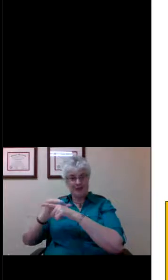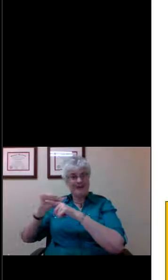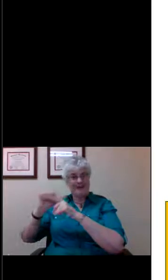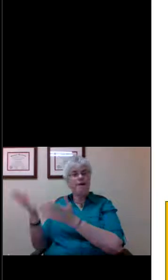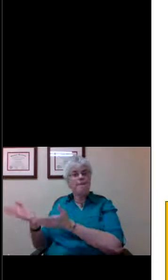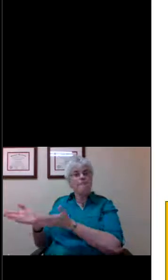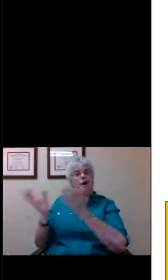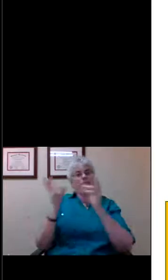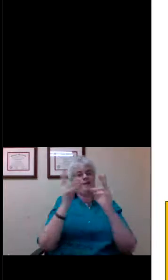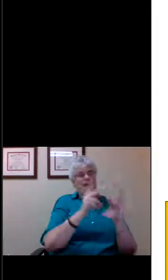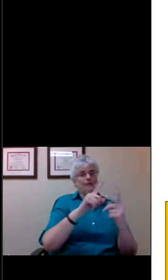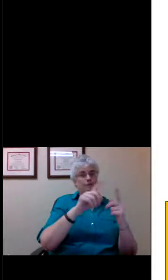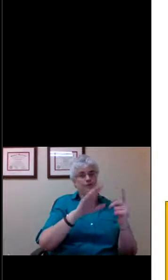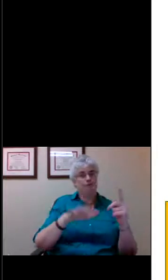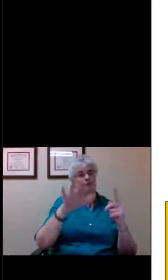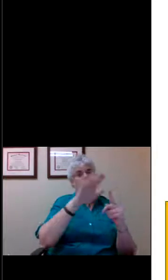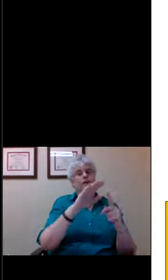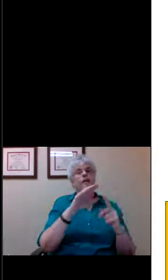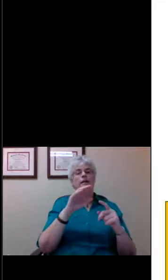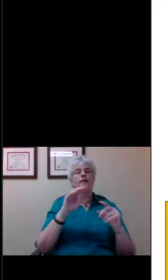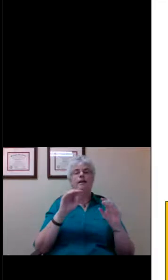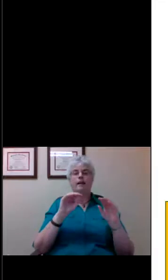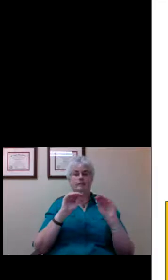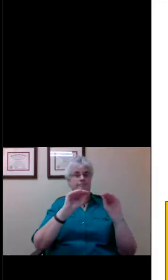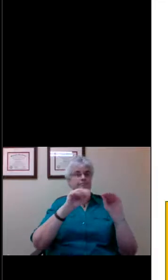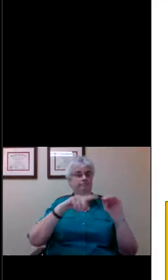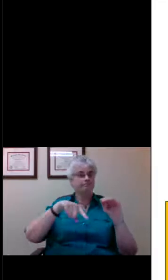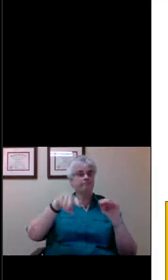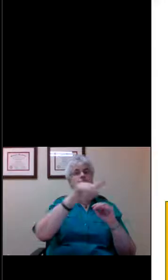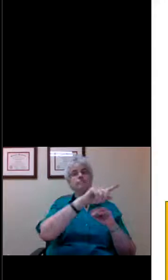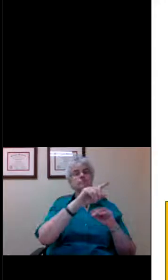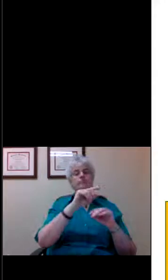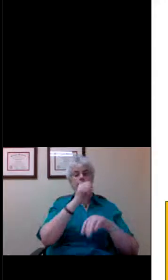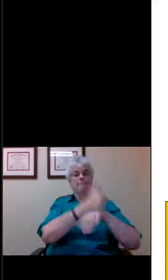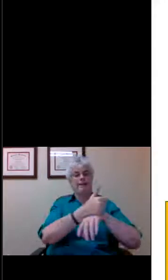through the training were able to bring that information back to ISD and then